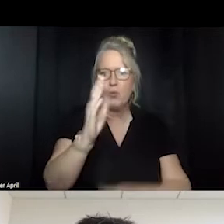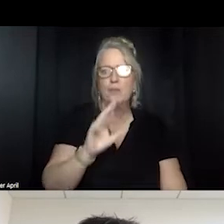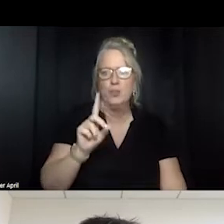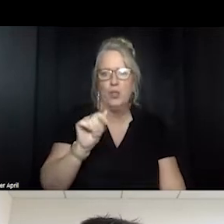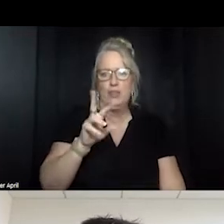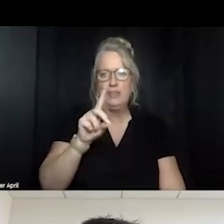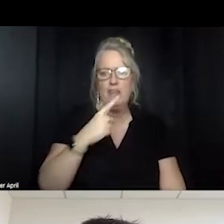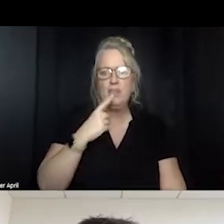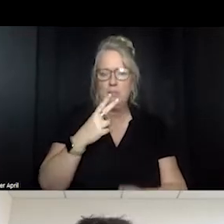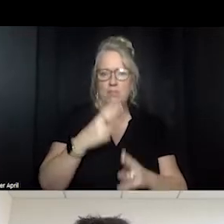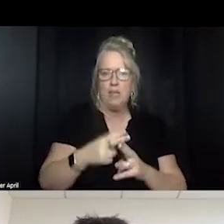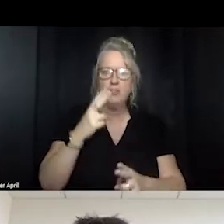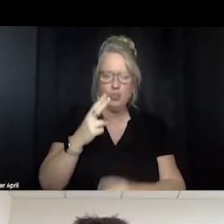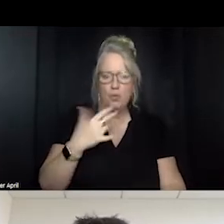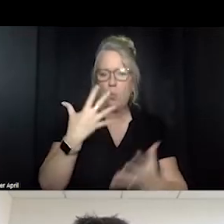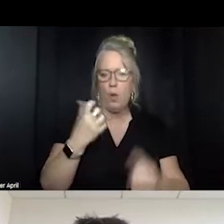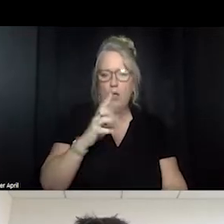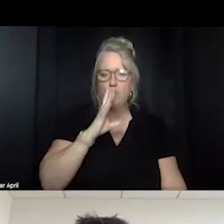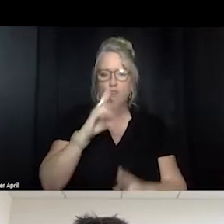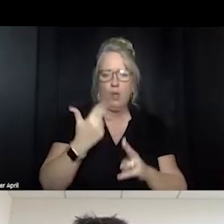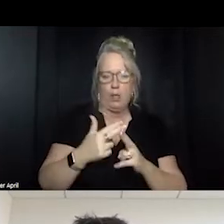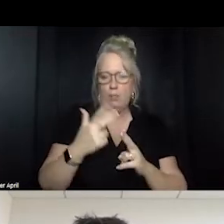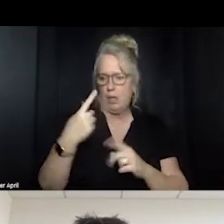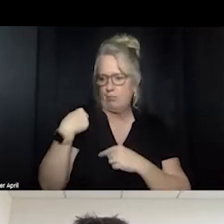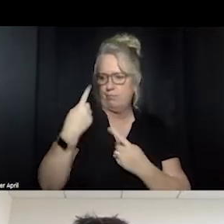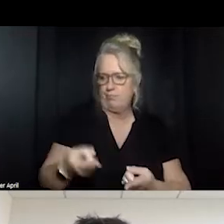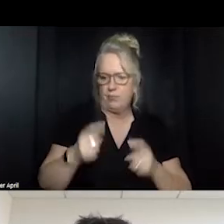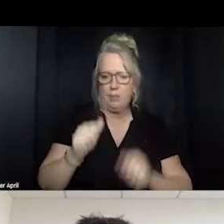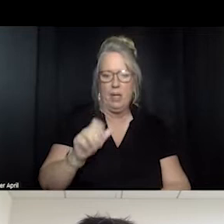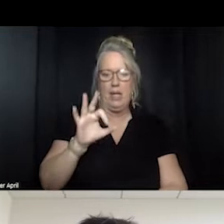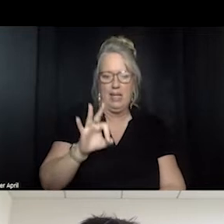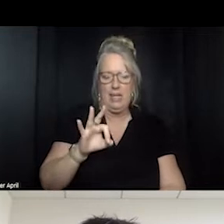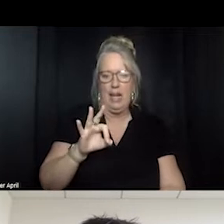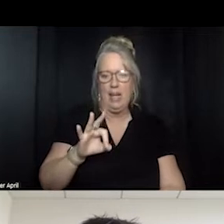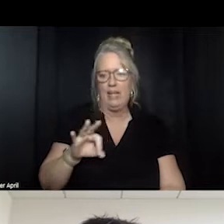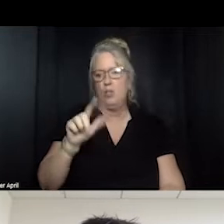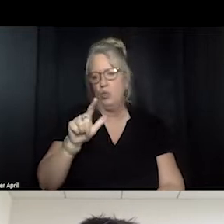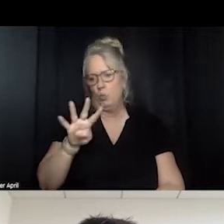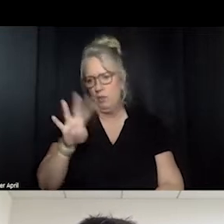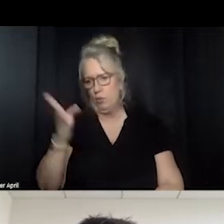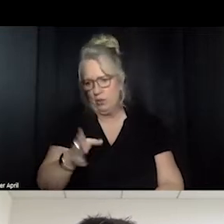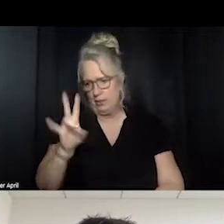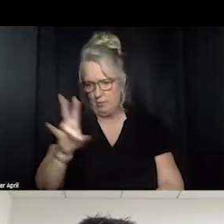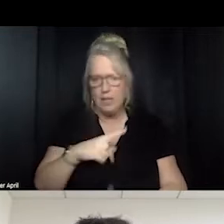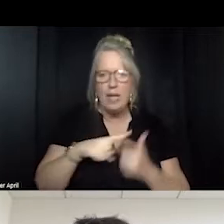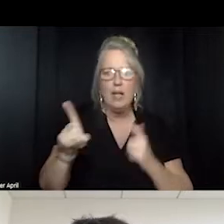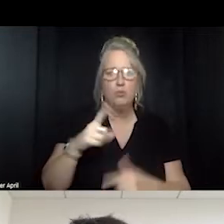LIKE US TO TALK A LITTLE BIT ABOUT WHAT WE HAVE BEEN ABLE TO DO AT, 24/7. TRUTHFULLY A PRETTY